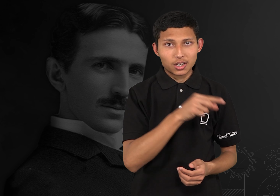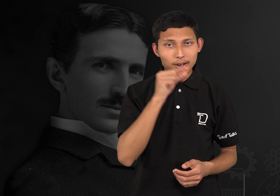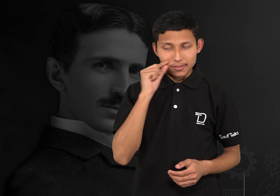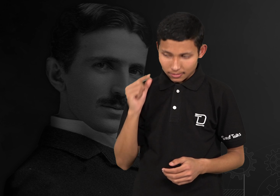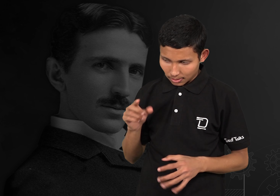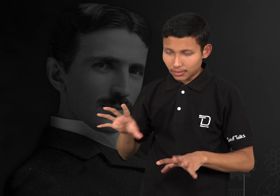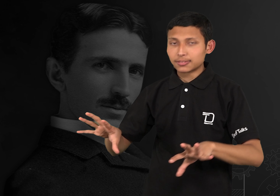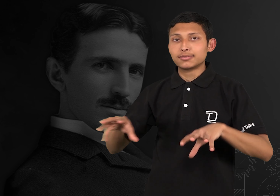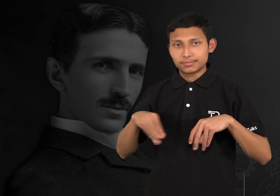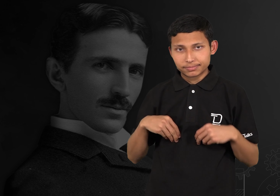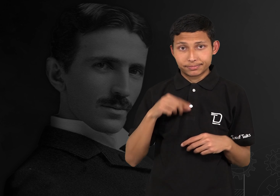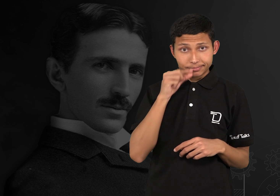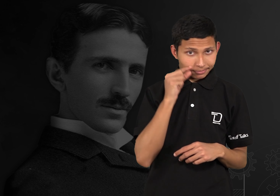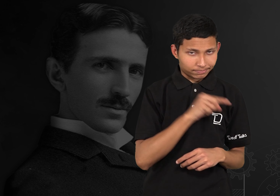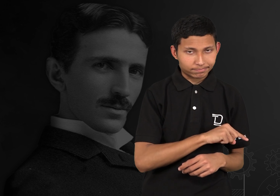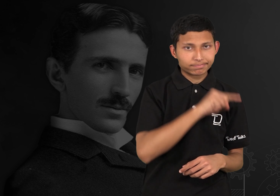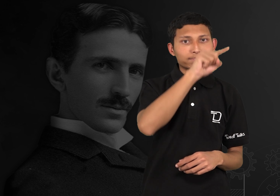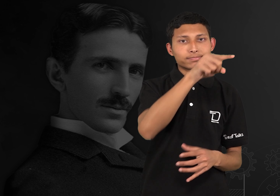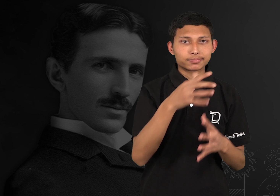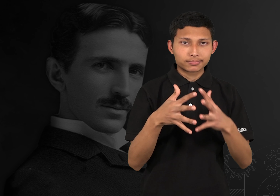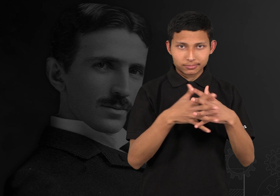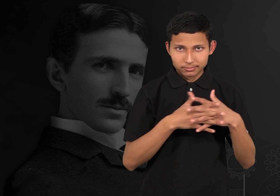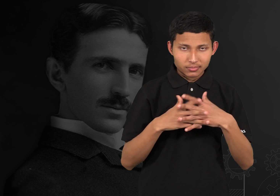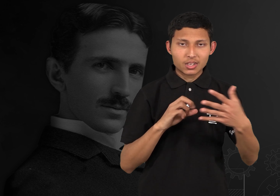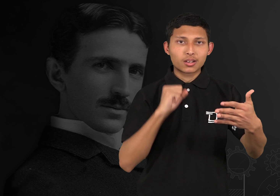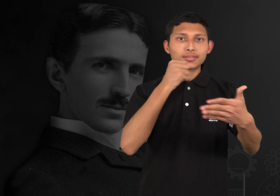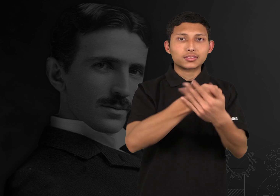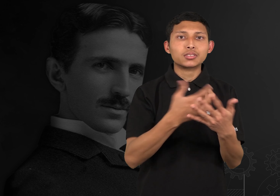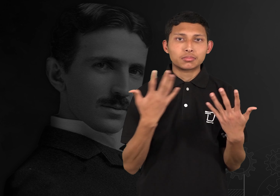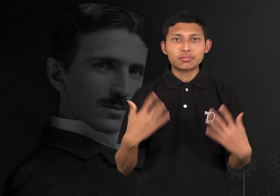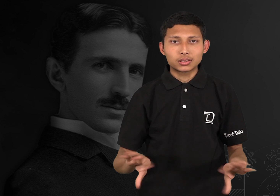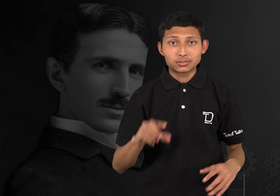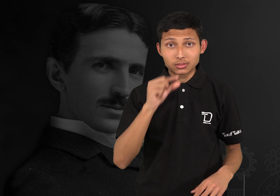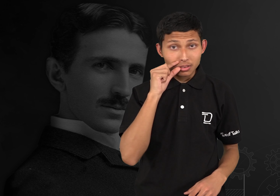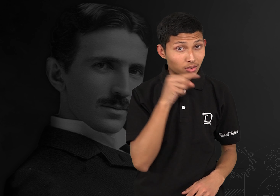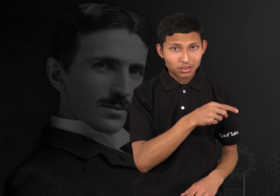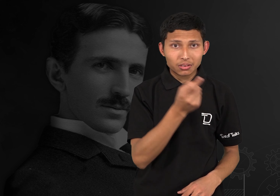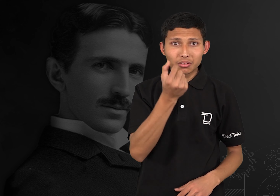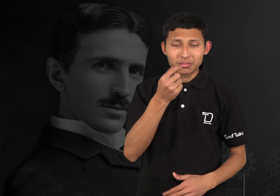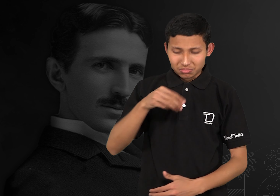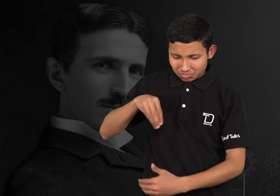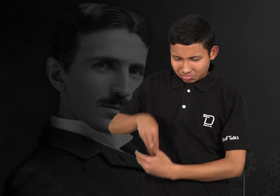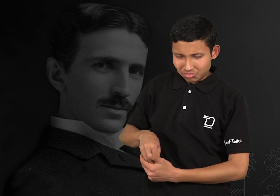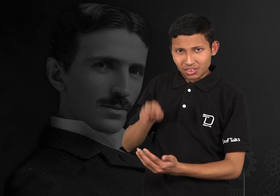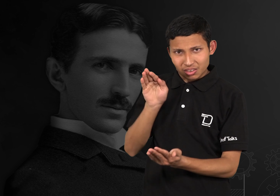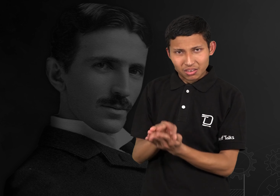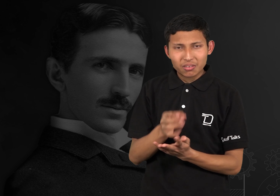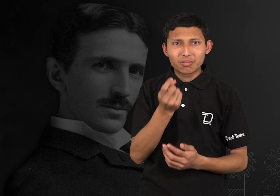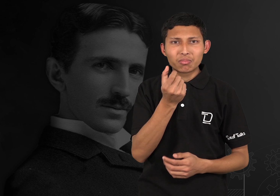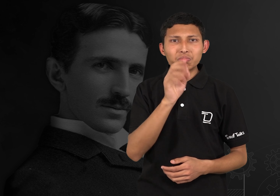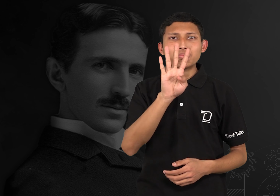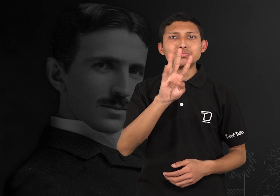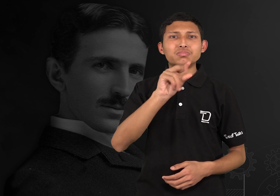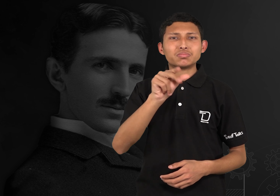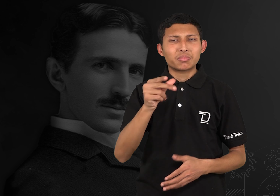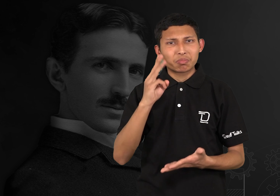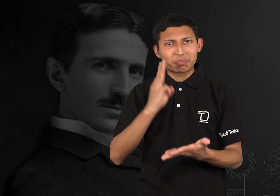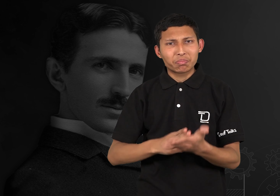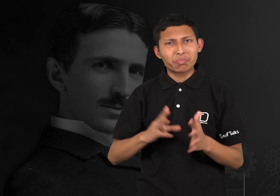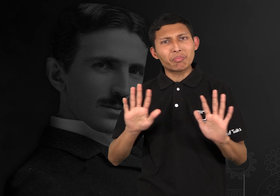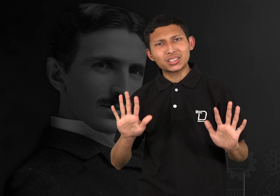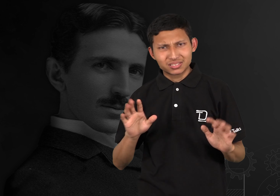He agreed and arrived in America, with only four cents in his pocket,